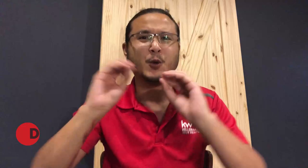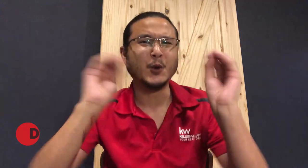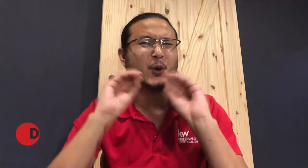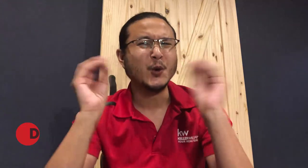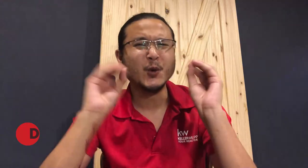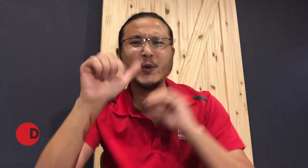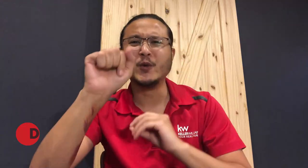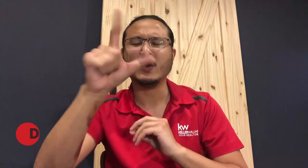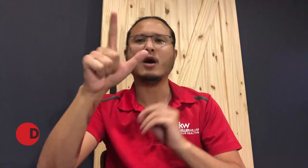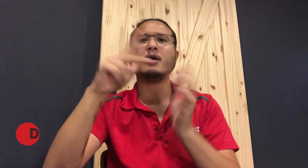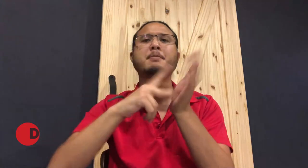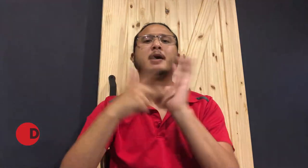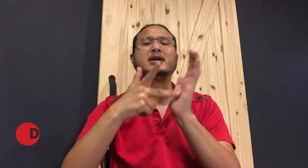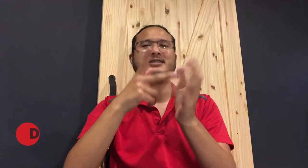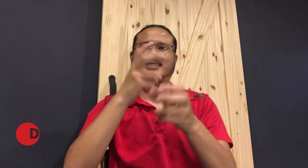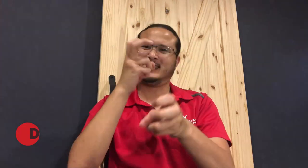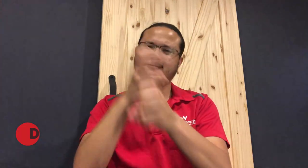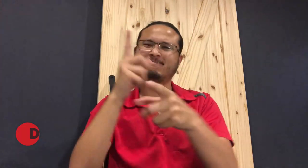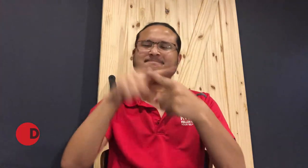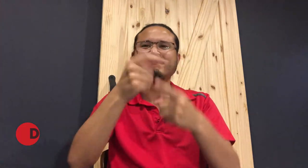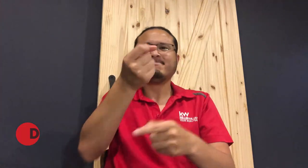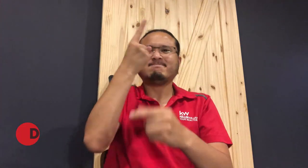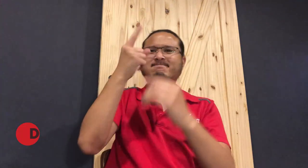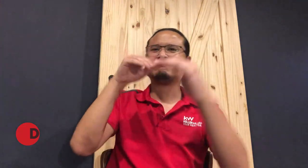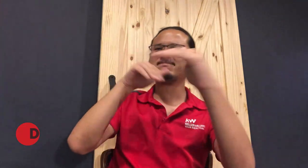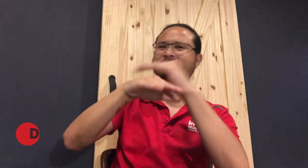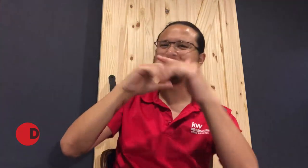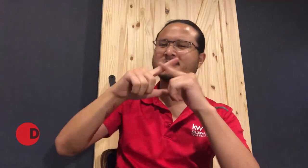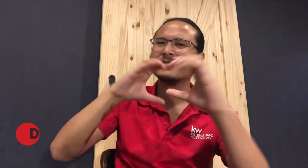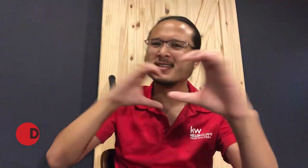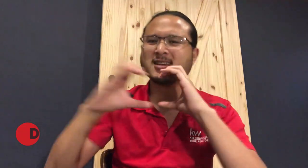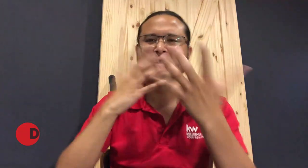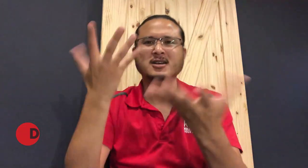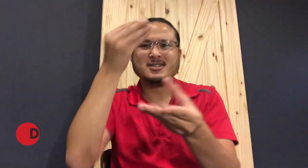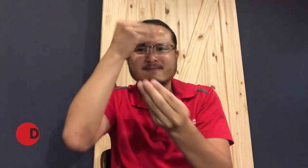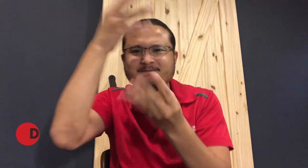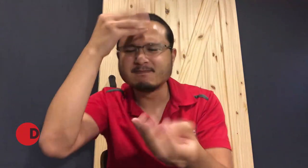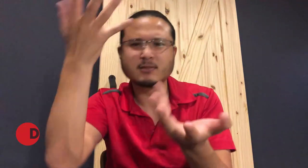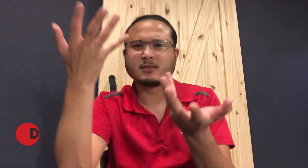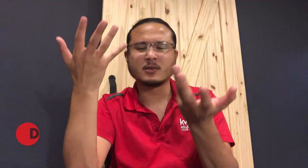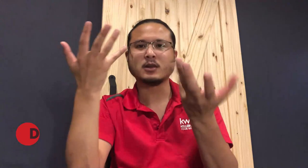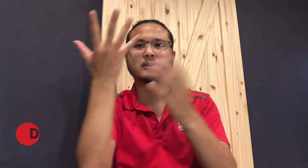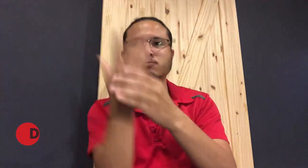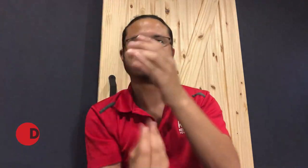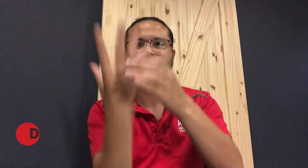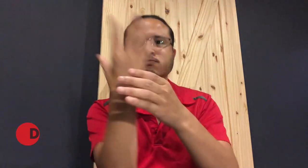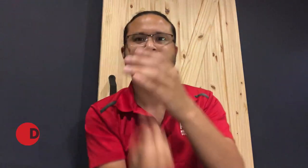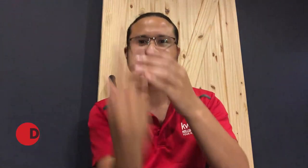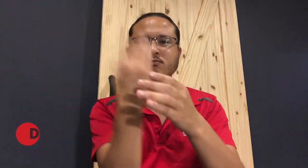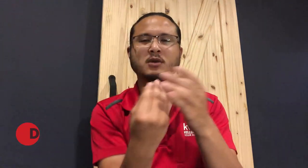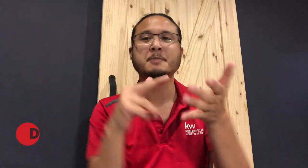not know ASL would not be able to access information or communicate, and miss gaps.